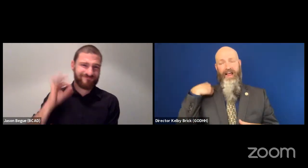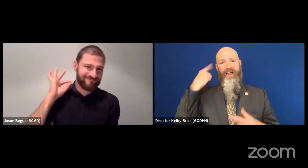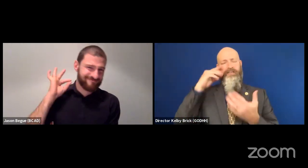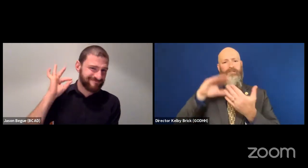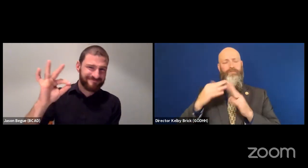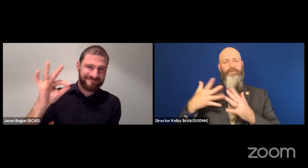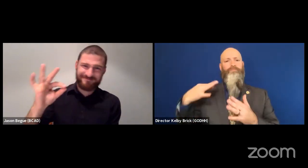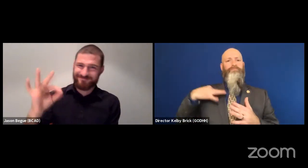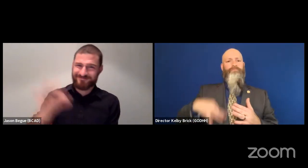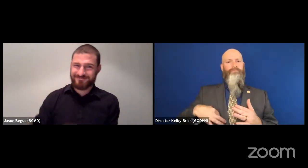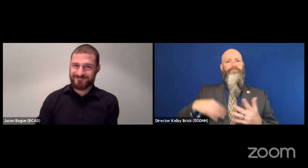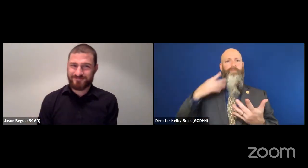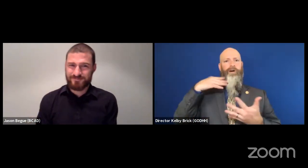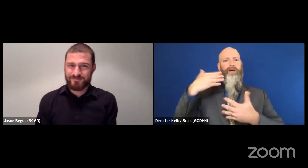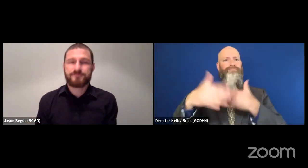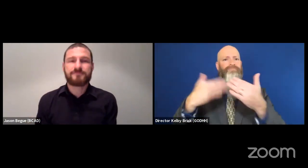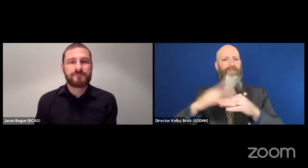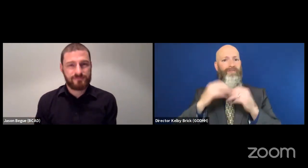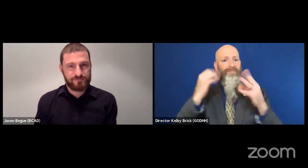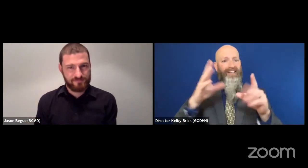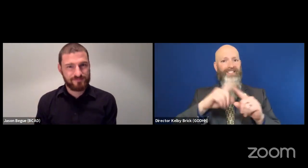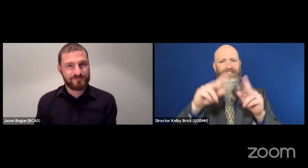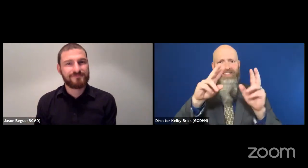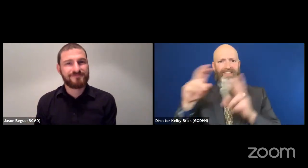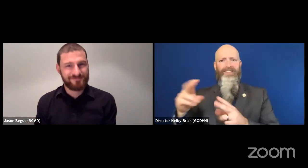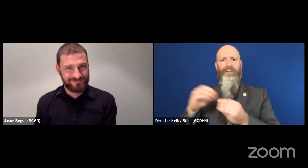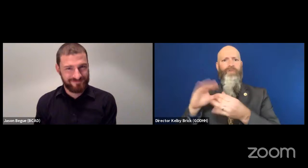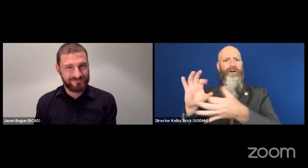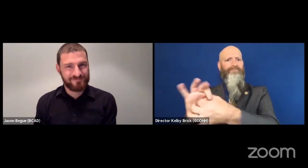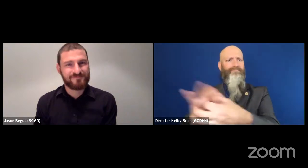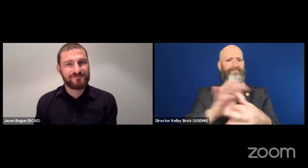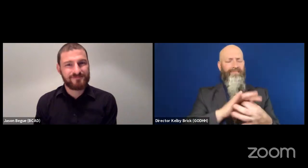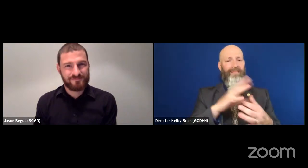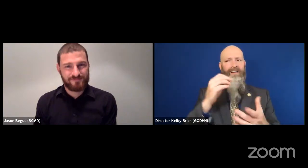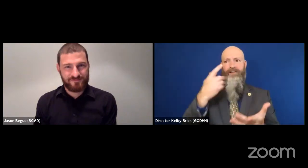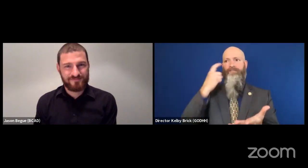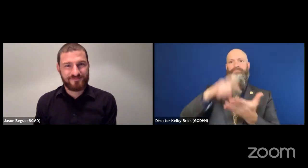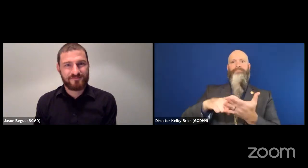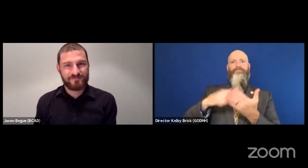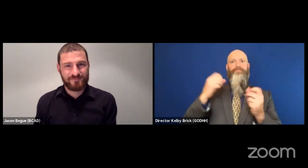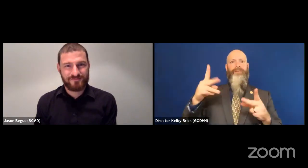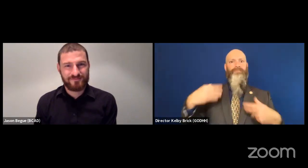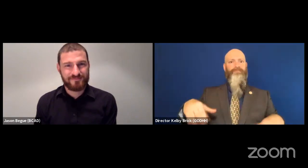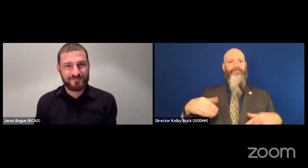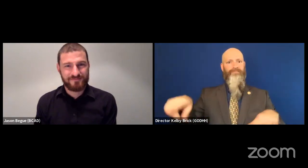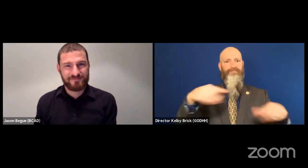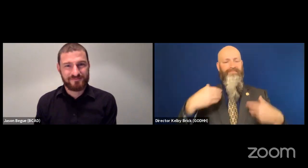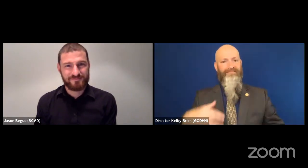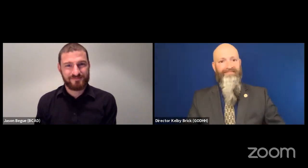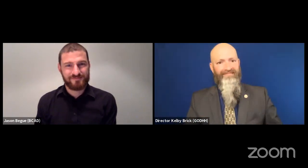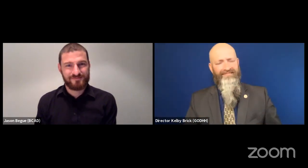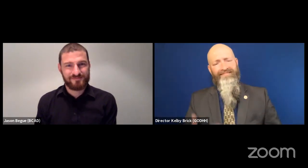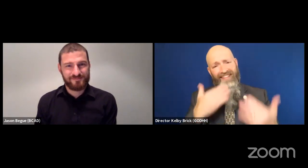George's County Association for the Deaf and Baltimore Association of the Deaf. Thank you